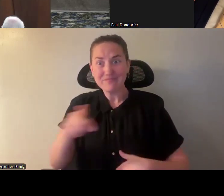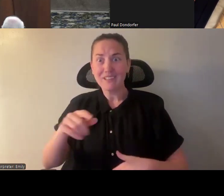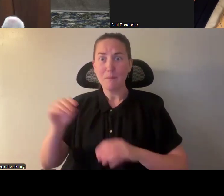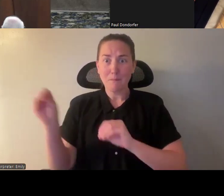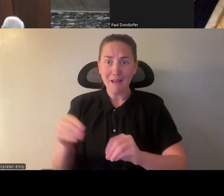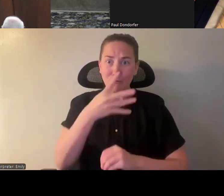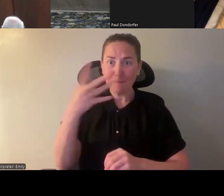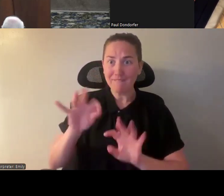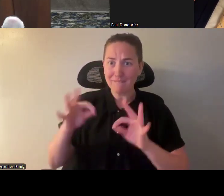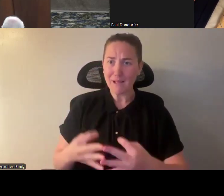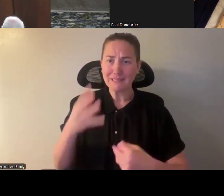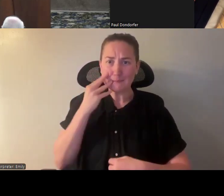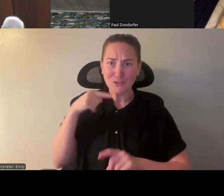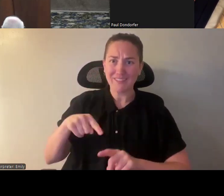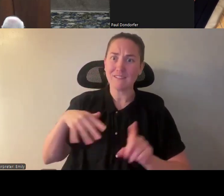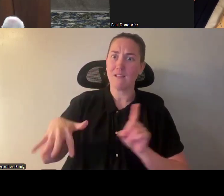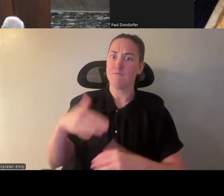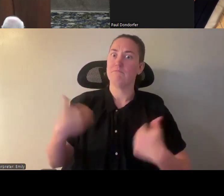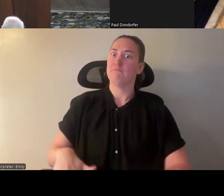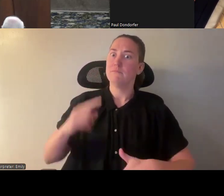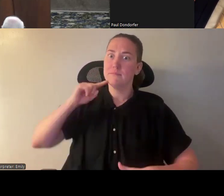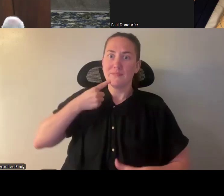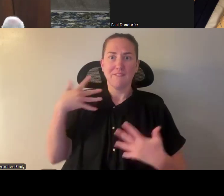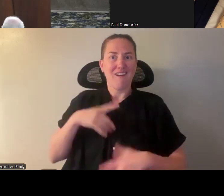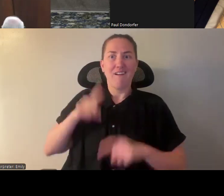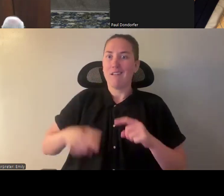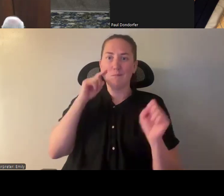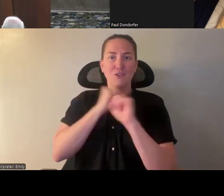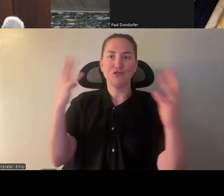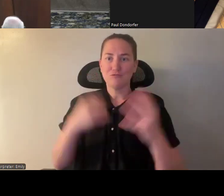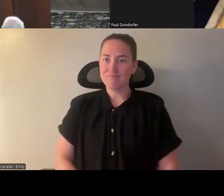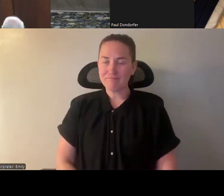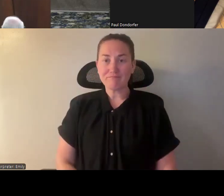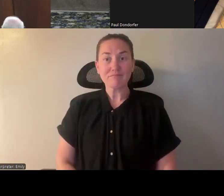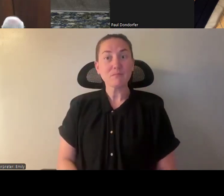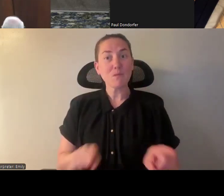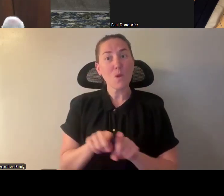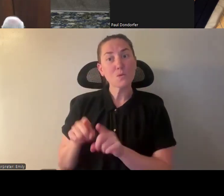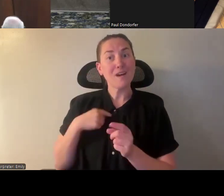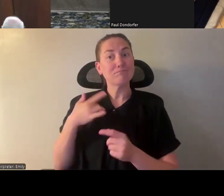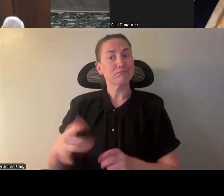are feeling in this new climate I'm a customer of the local farms that rely on the migrant